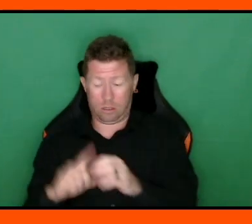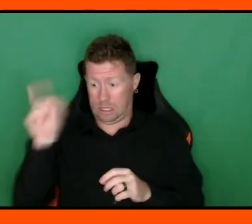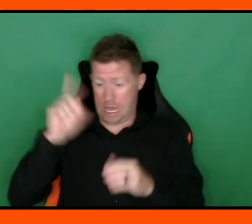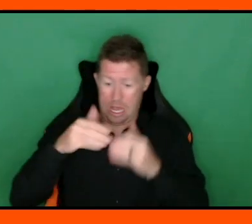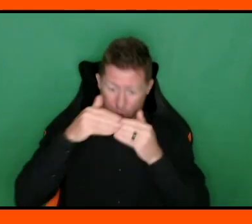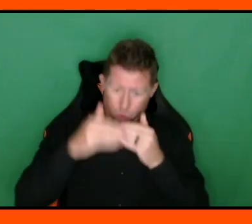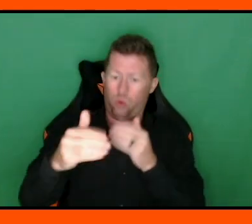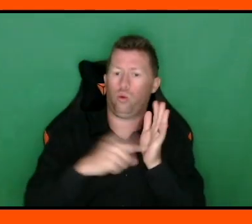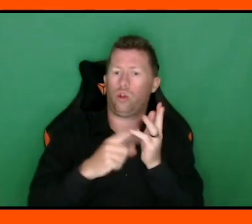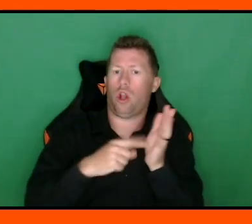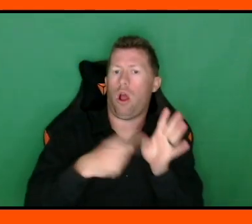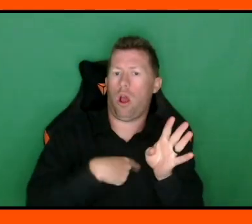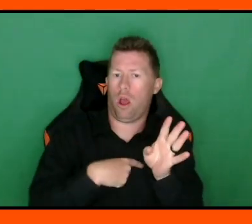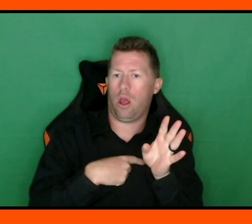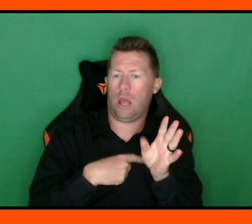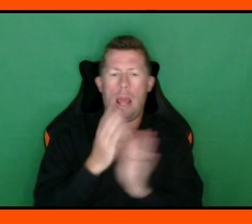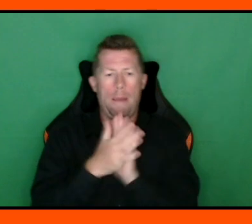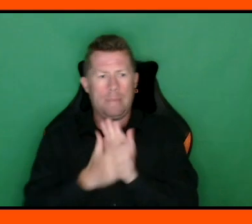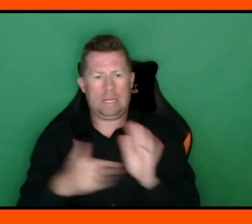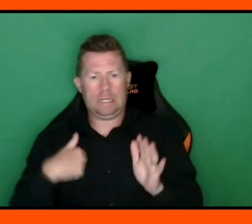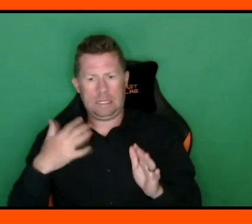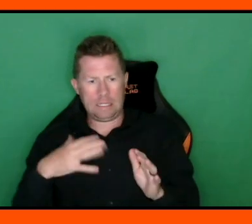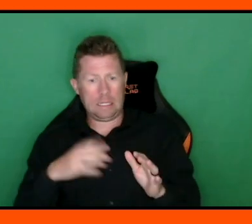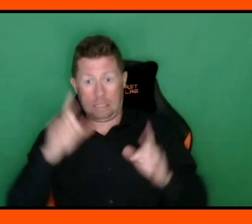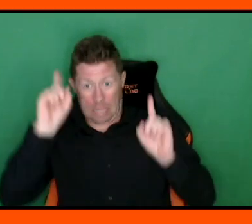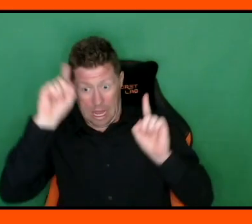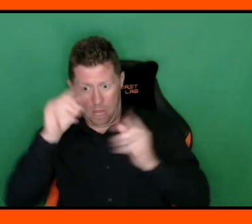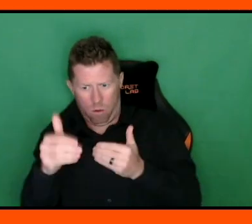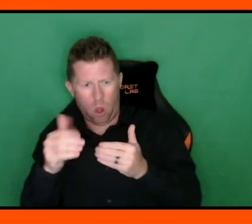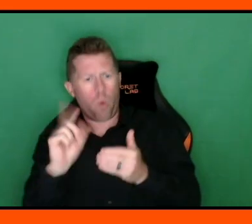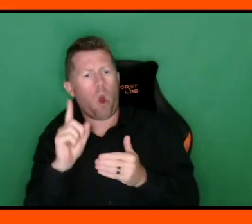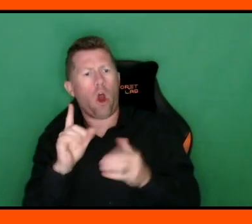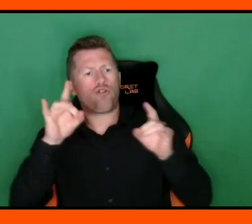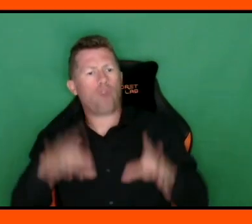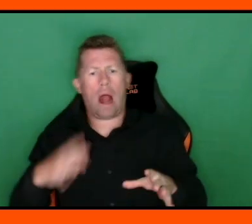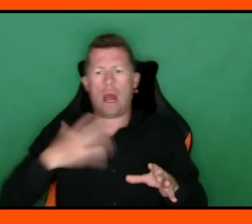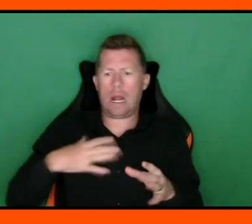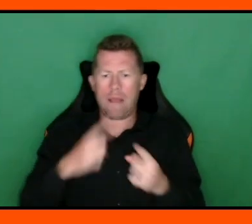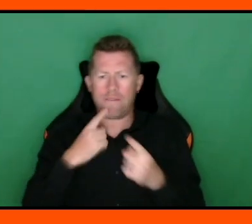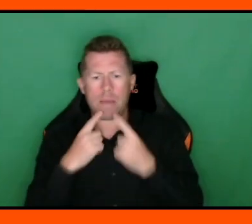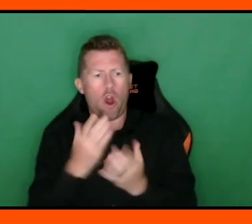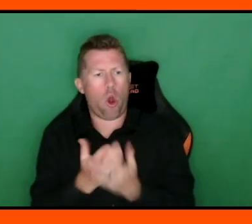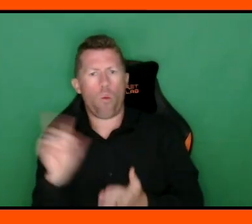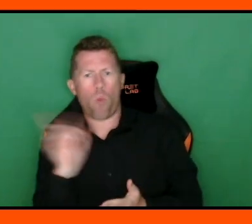we understand Australia’s unmet information needs before we get to that point of being able to short list topics for inclusion.